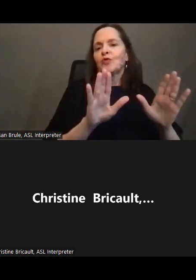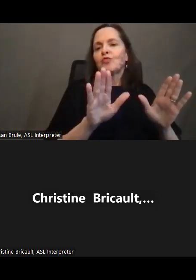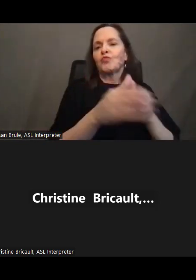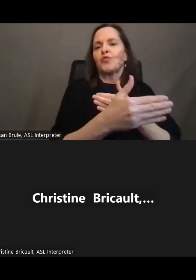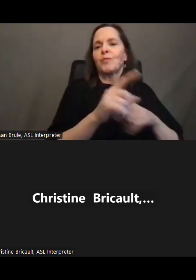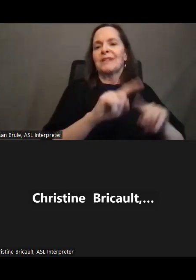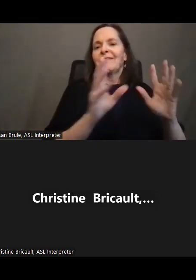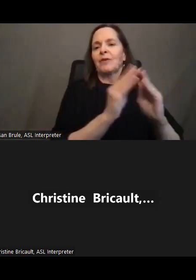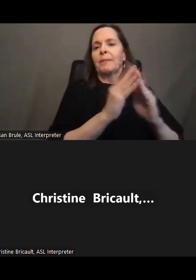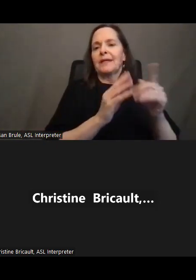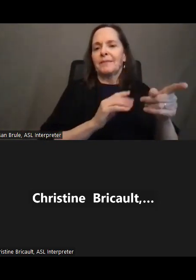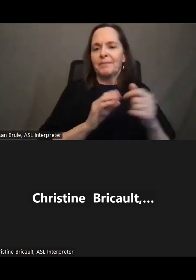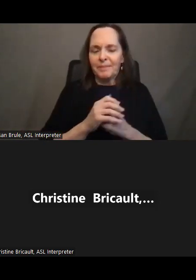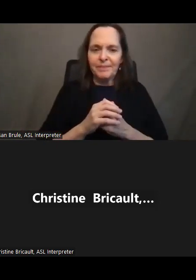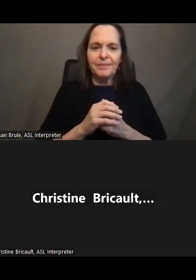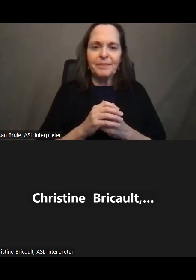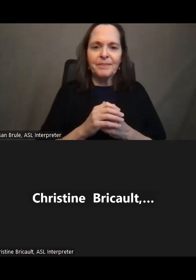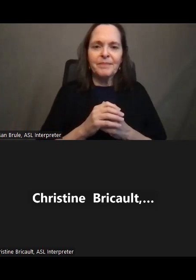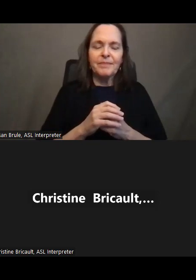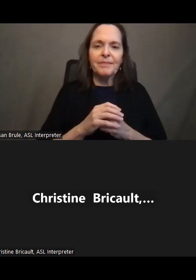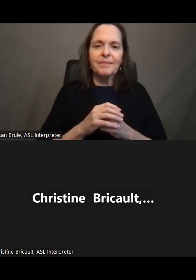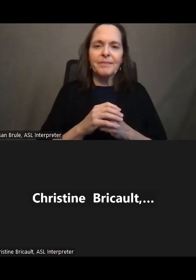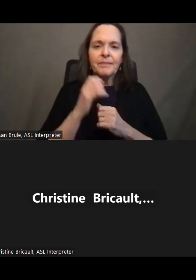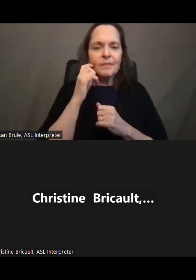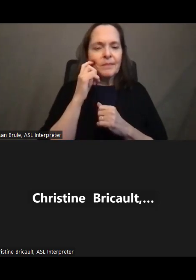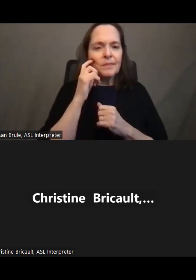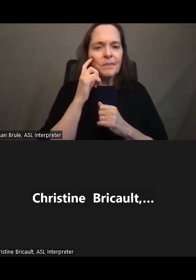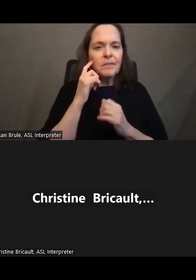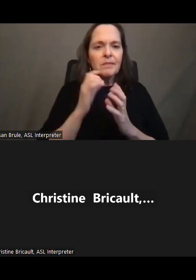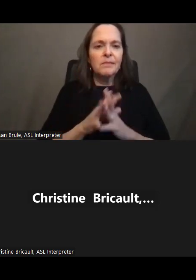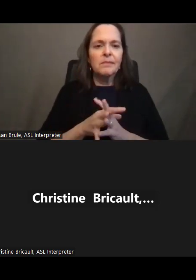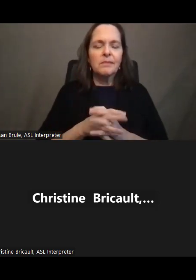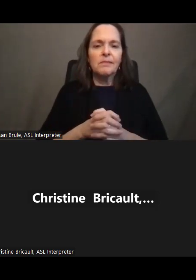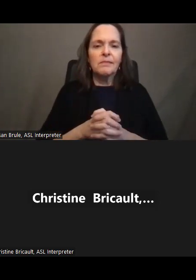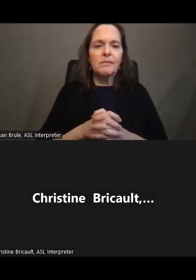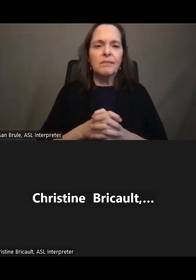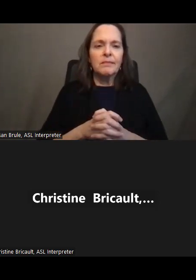Absolutely! So, let me take us to our third scenario.